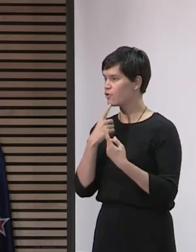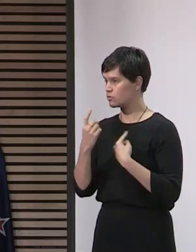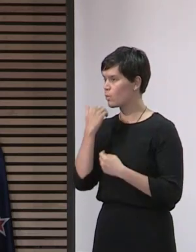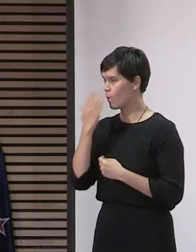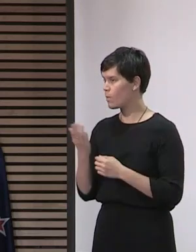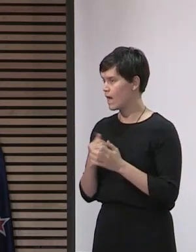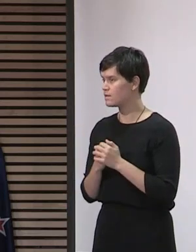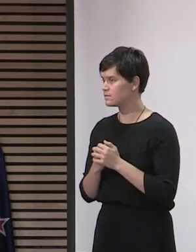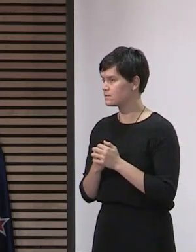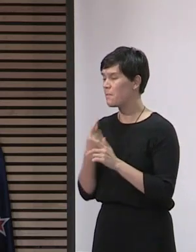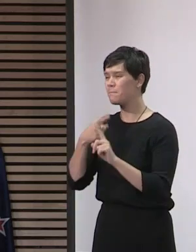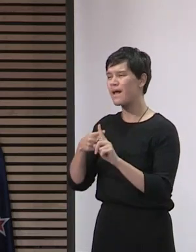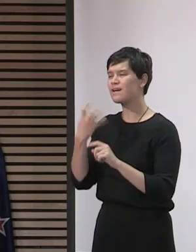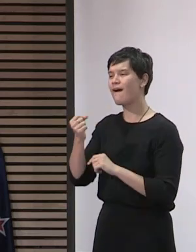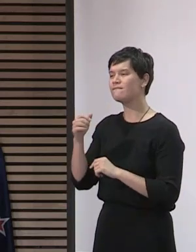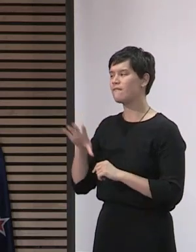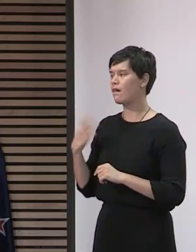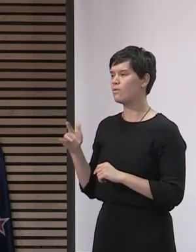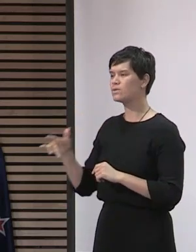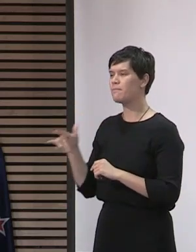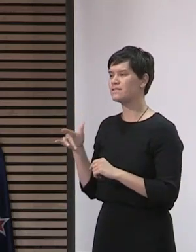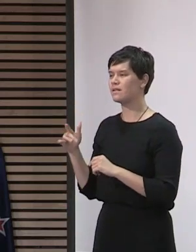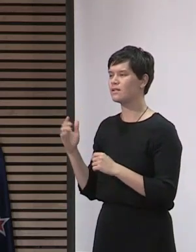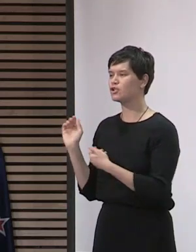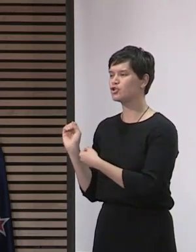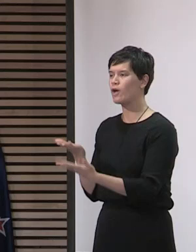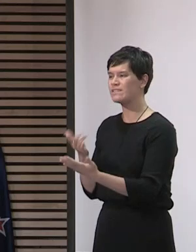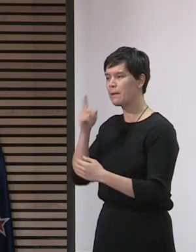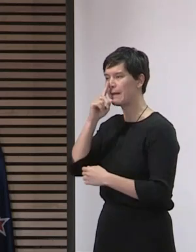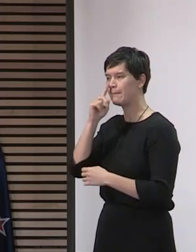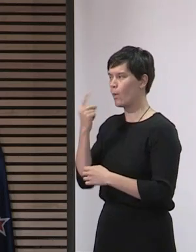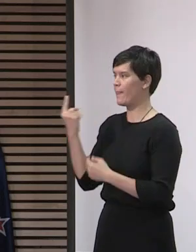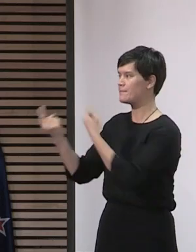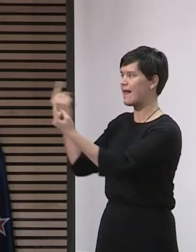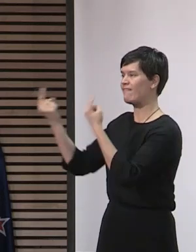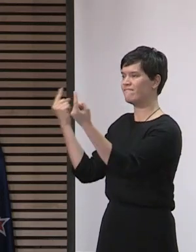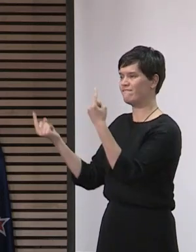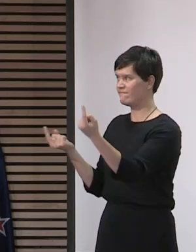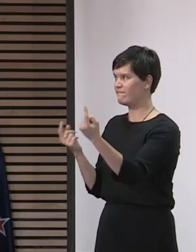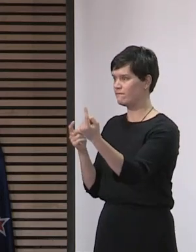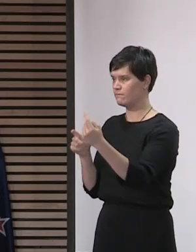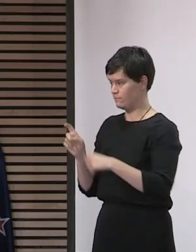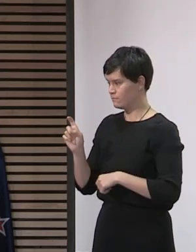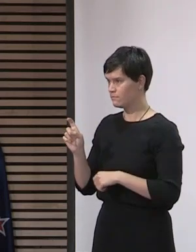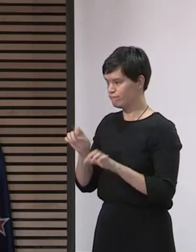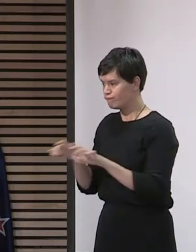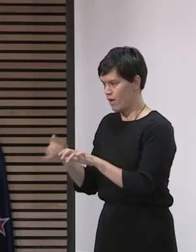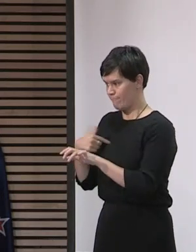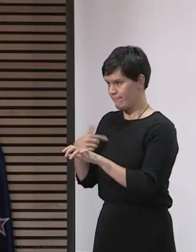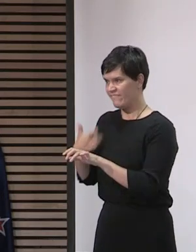sometimes it takes a bit of time for us to get reports of damage. We have quite an automated service where people can tell us whether or not